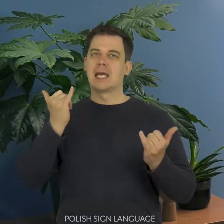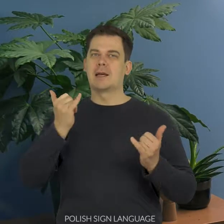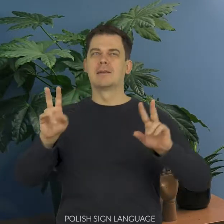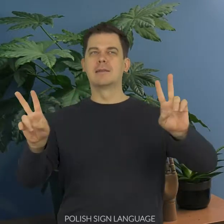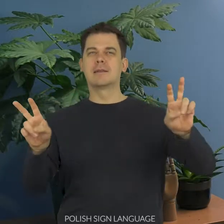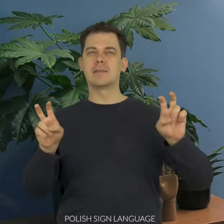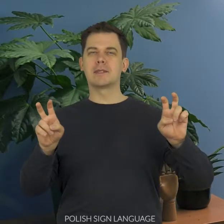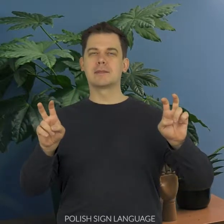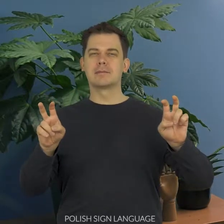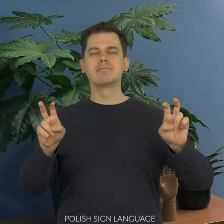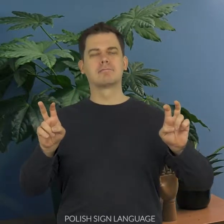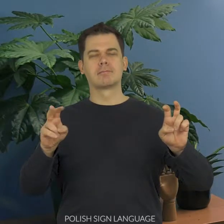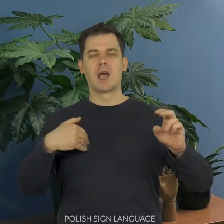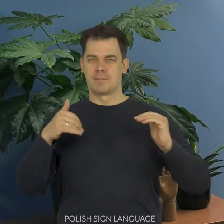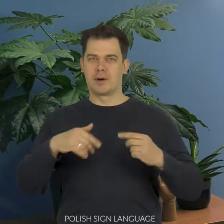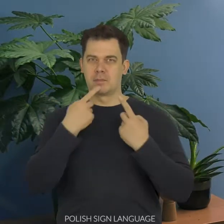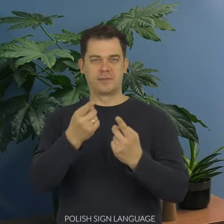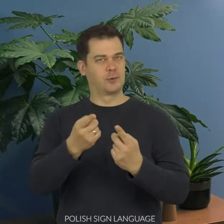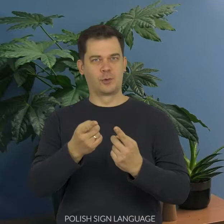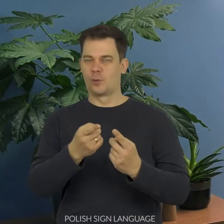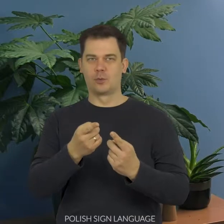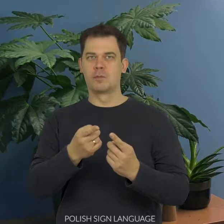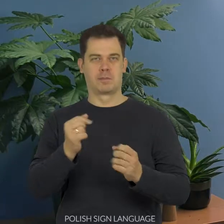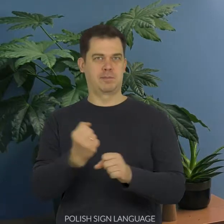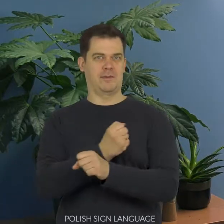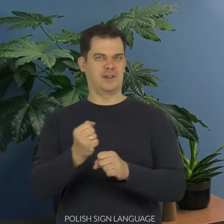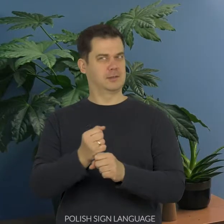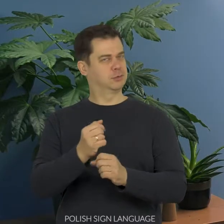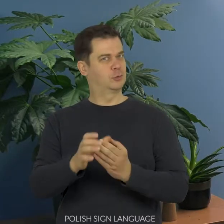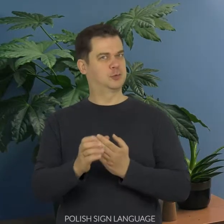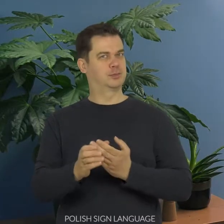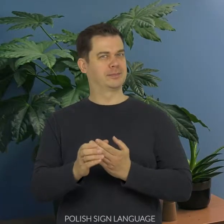and I decided that I will start right away with a controversial topic.